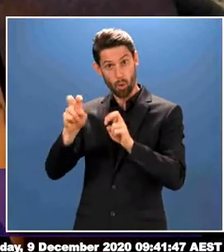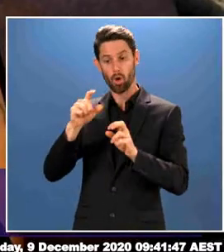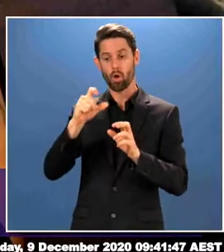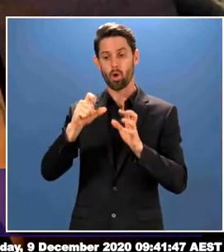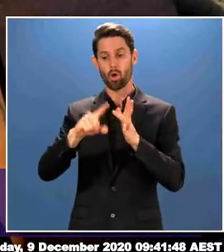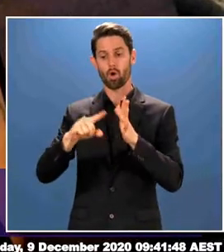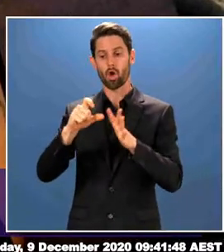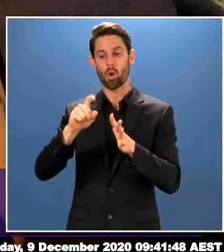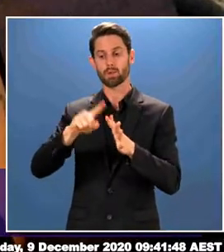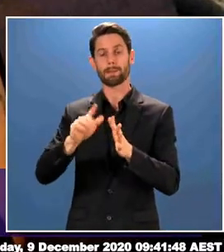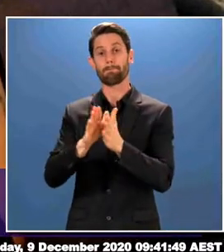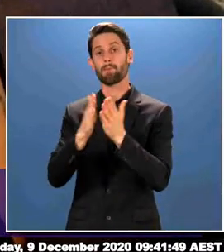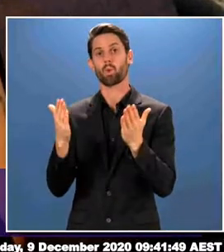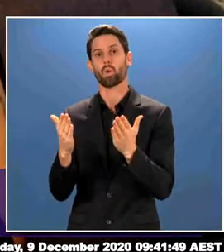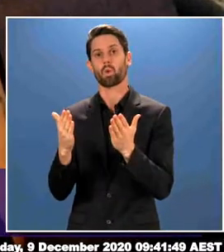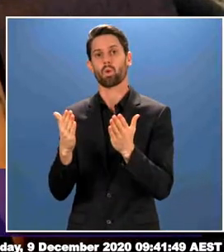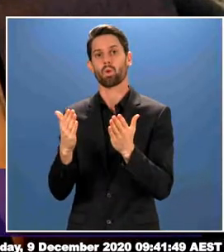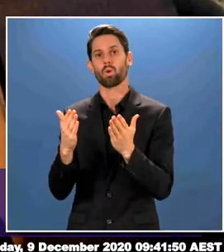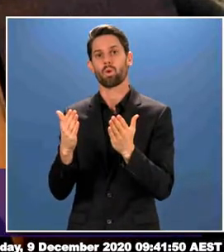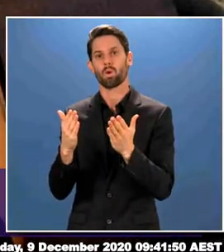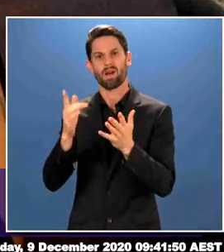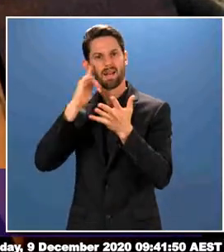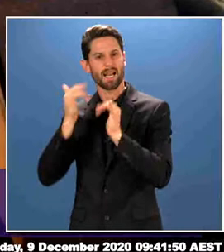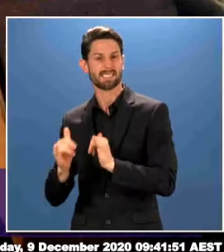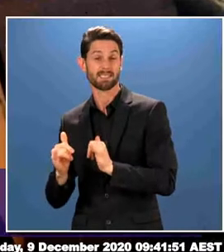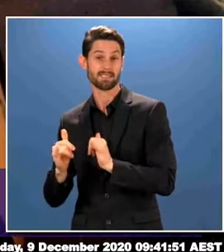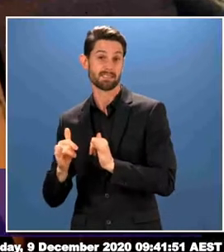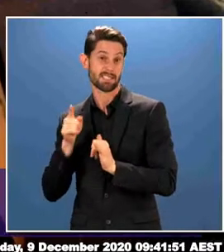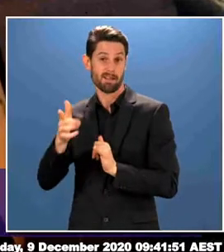analysis, which is essentially a fancy way of saying, because the